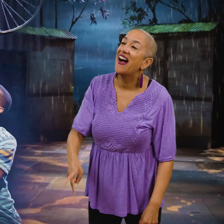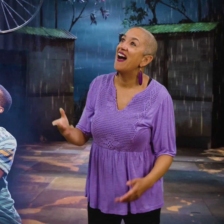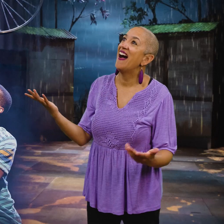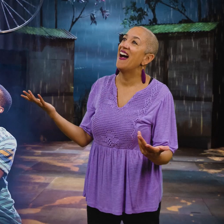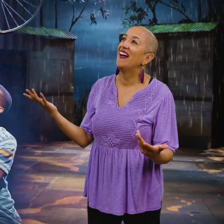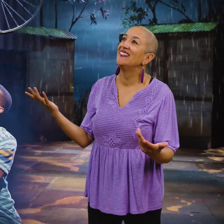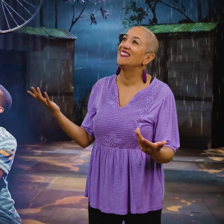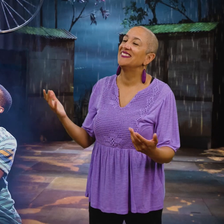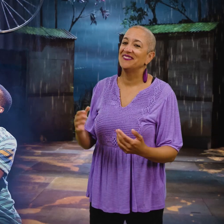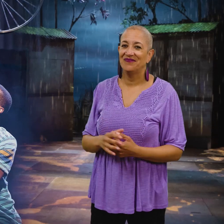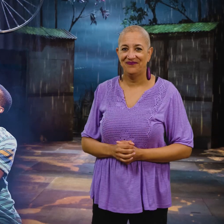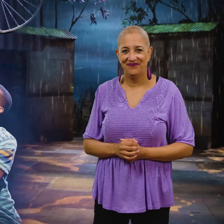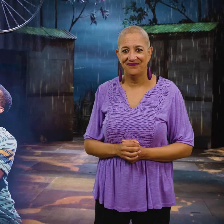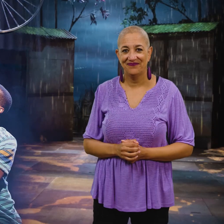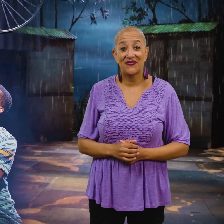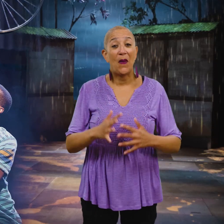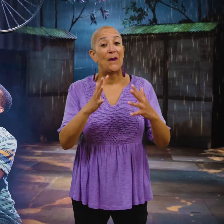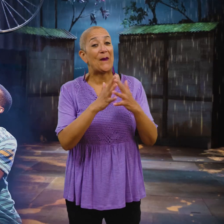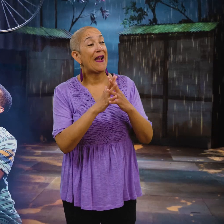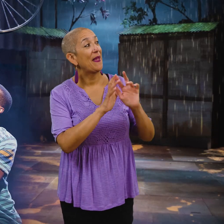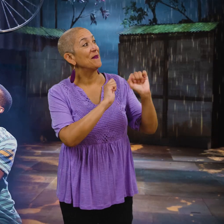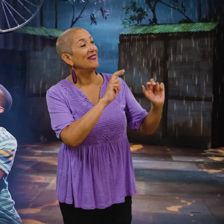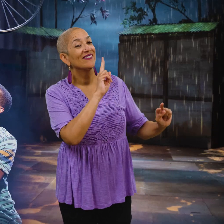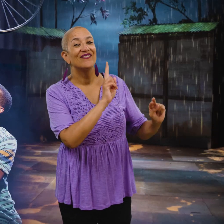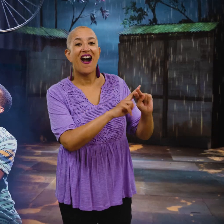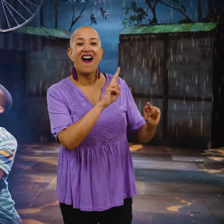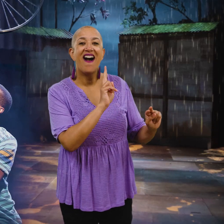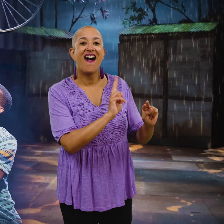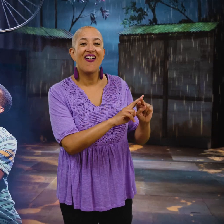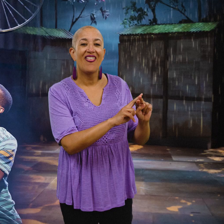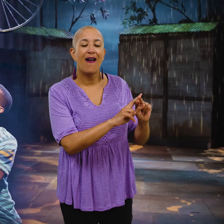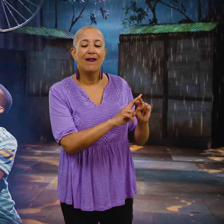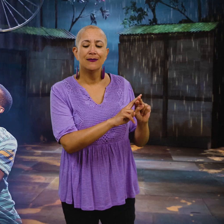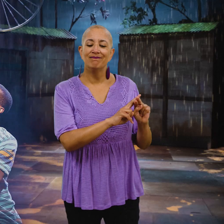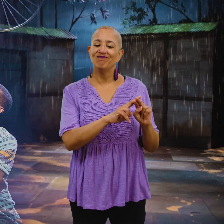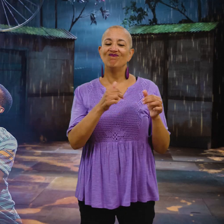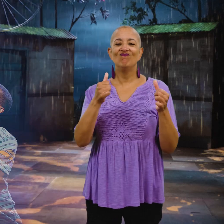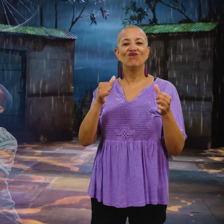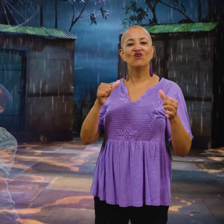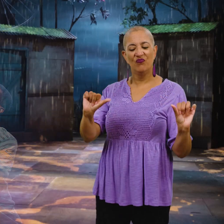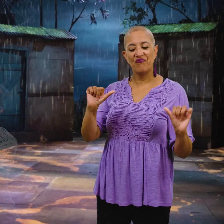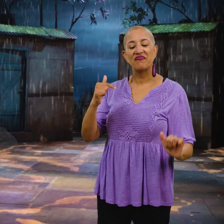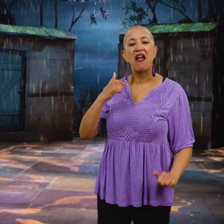His father finally understands and apologizes for doubting him, choosing to support his son.